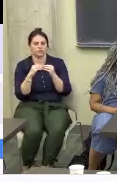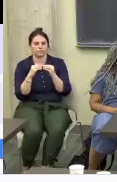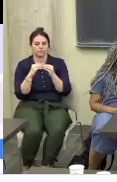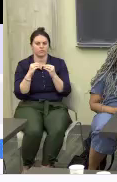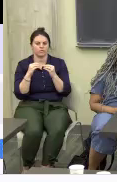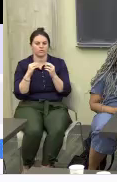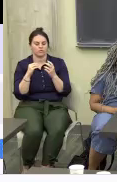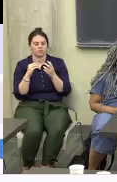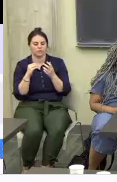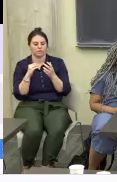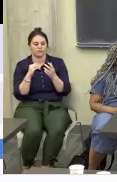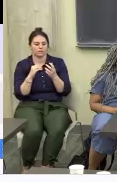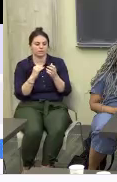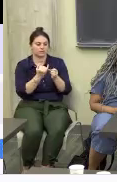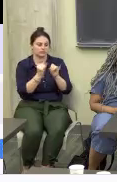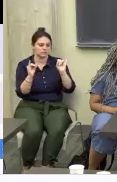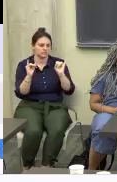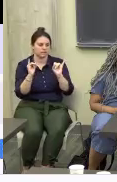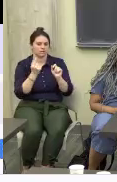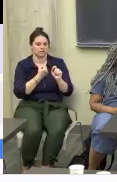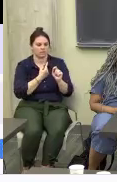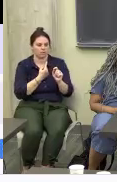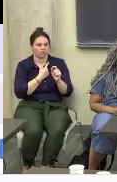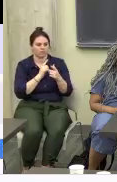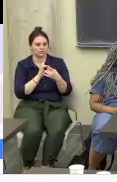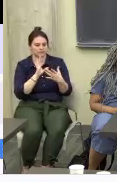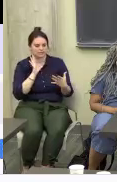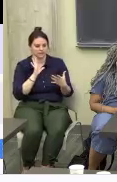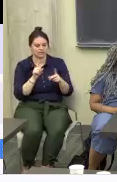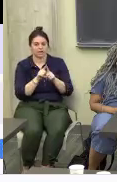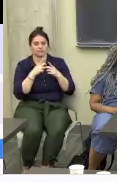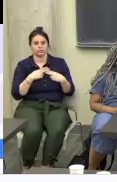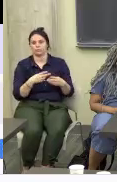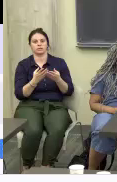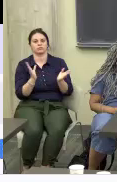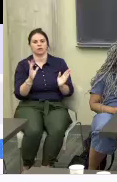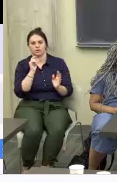alone and disconnected in general, humans in general, I'm talking humans in general.